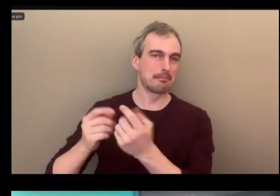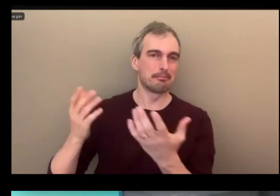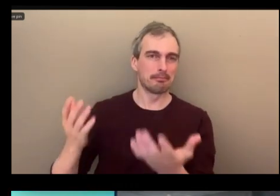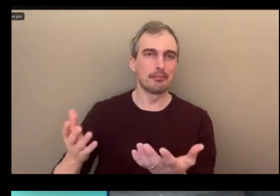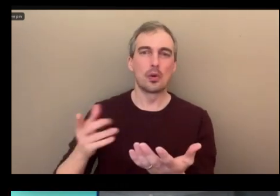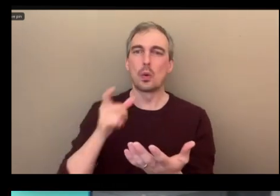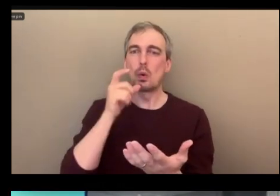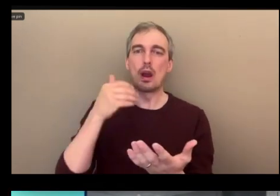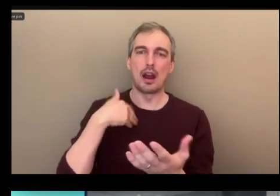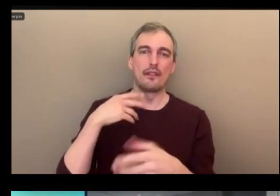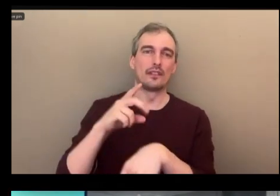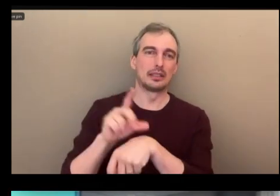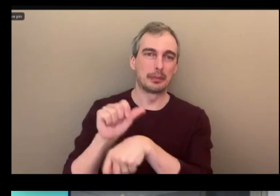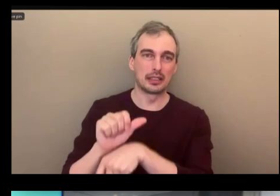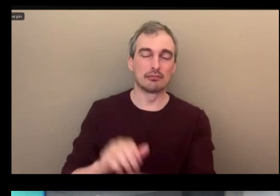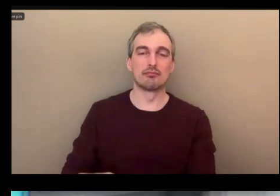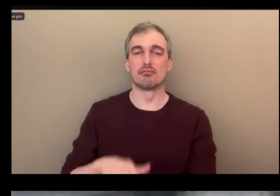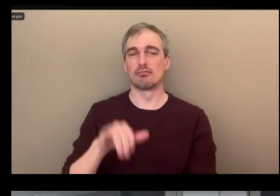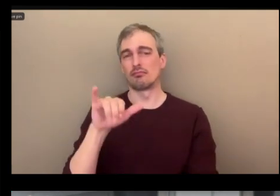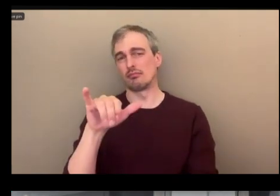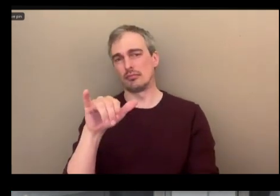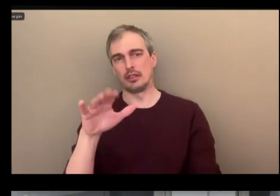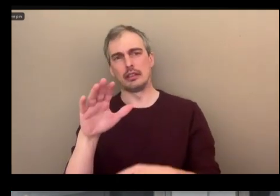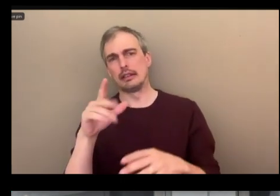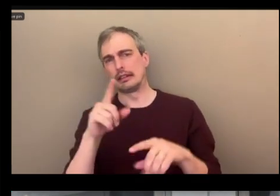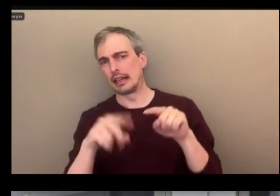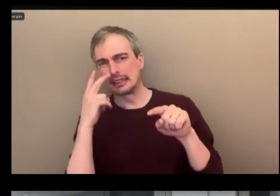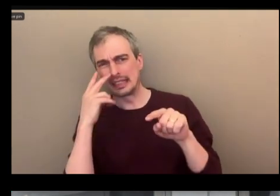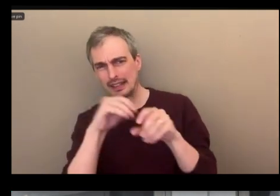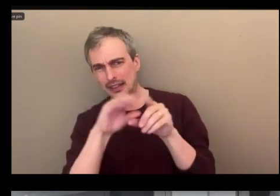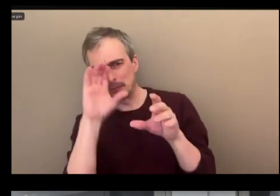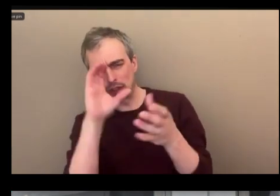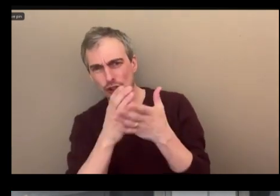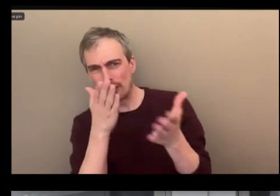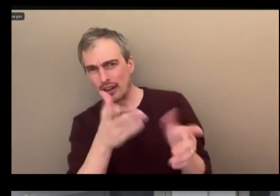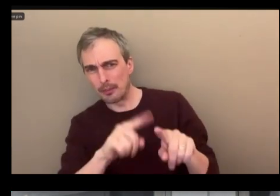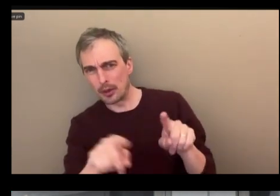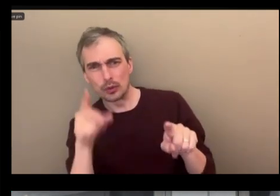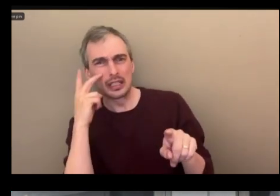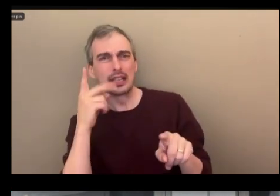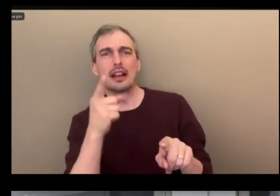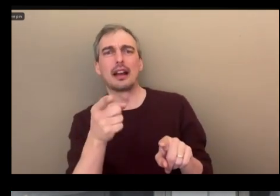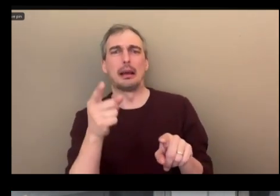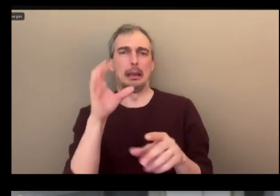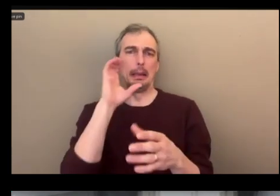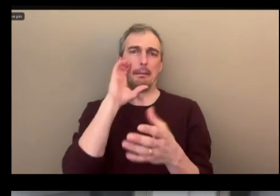of -- those are two individuals from Verizon who have disabilities. And they allowed us to take their picture.